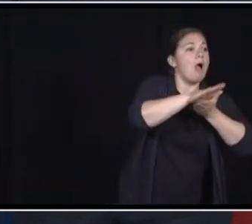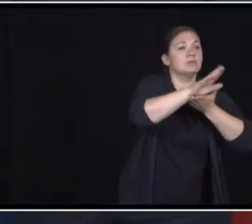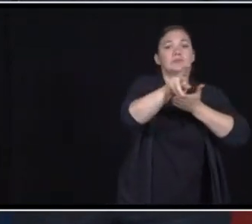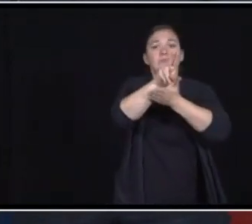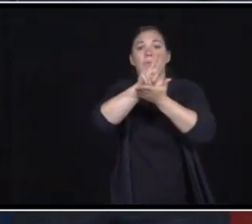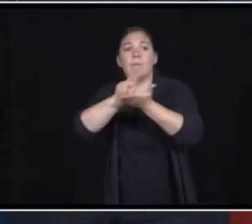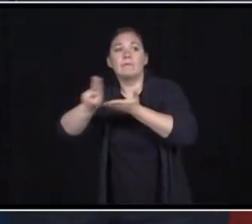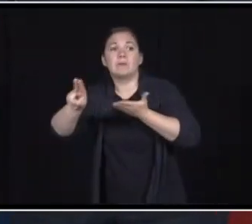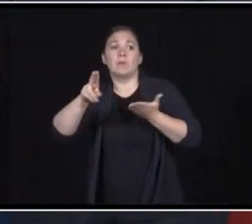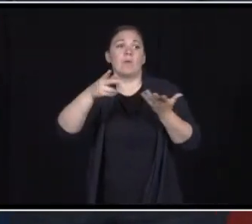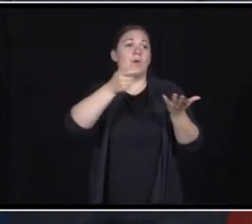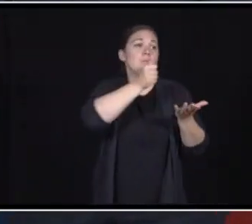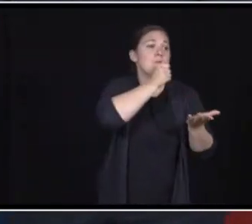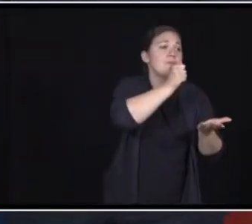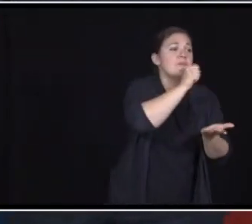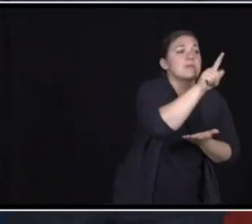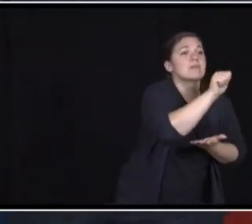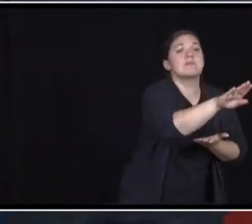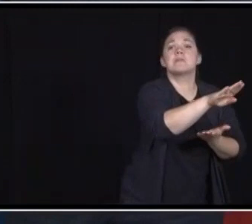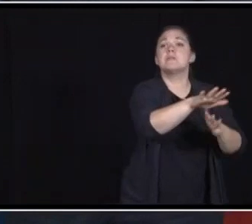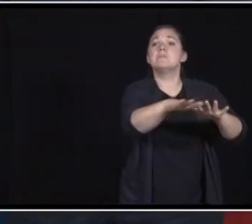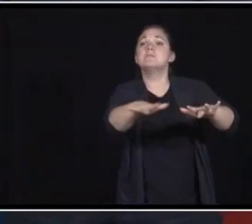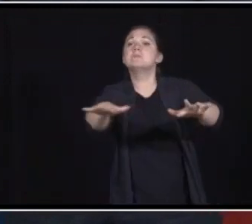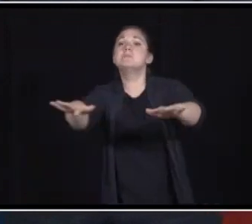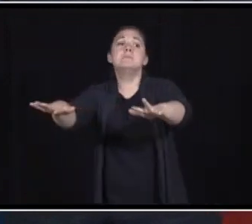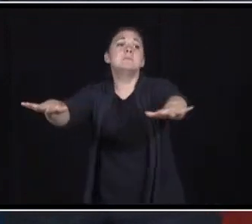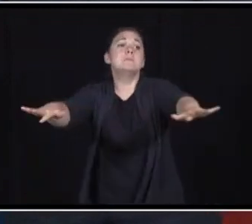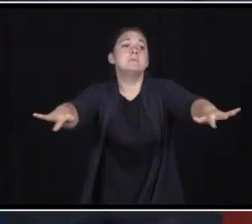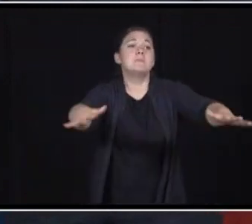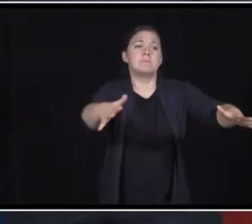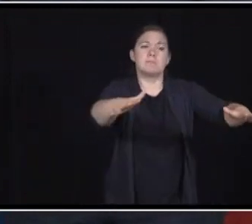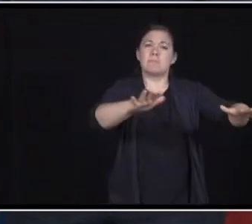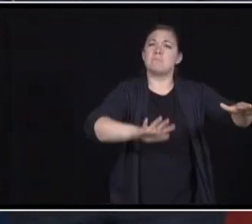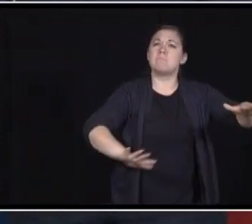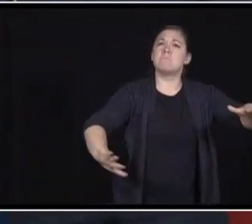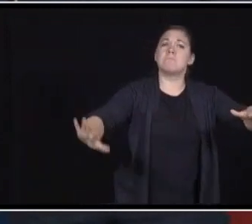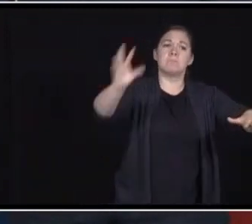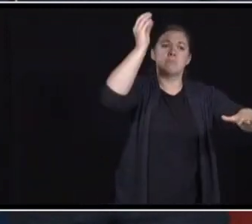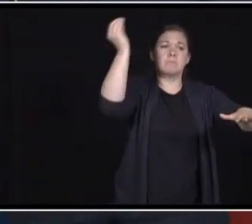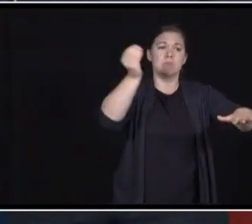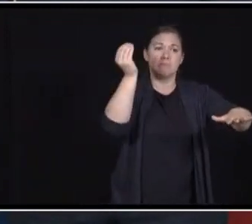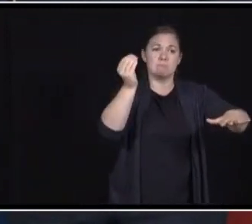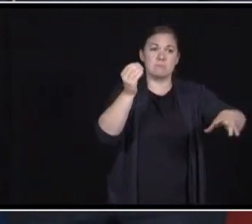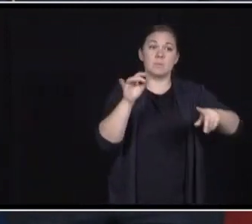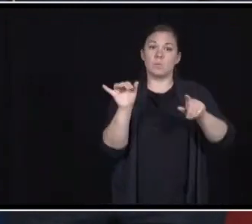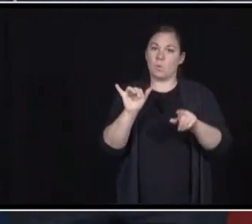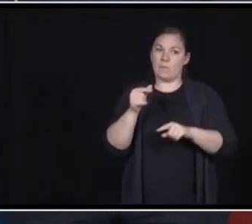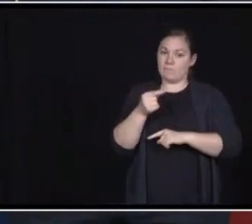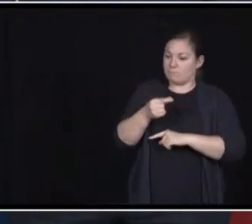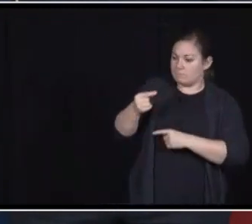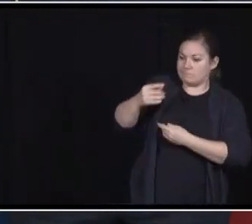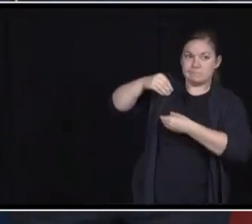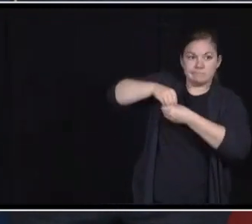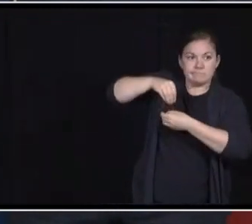technicians in the province. We are reaching out to everything from the colleges and universities to the private sector labs and albums they right across